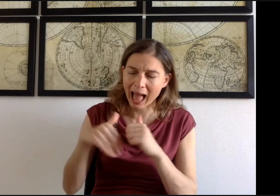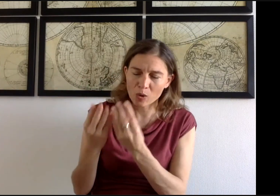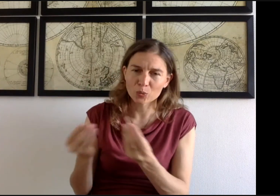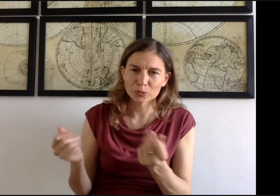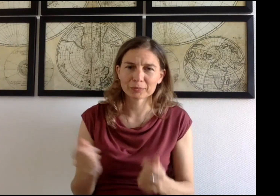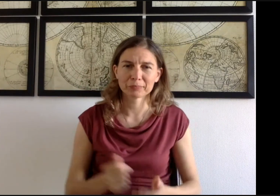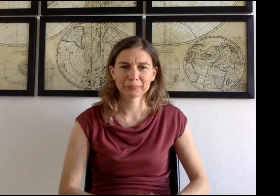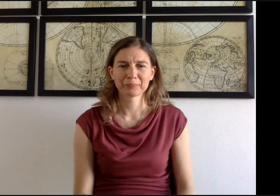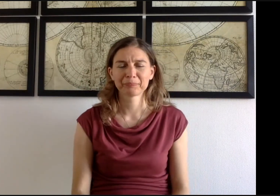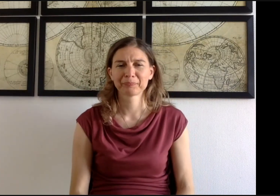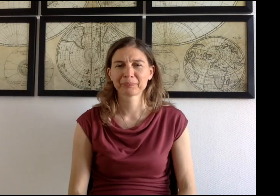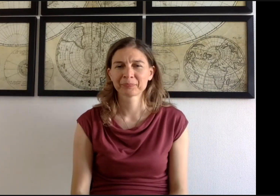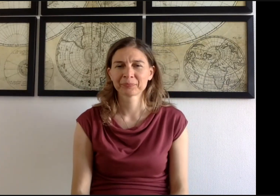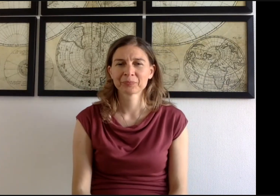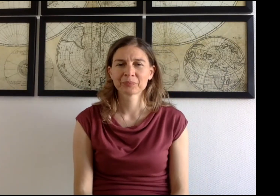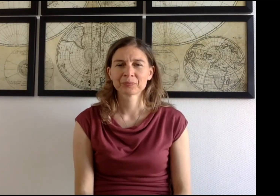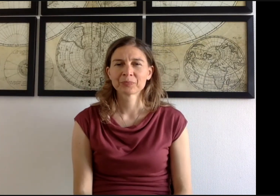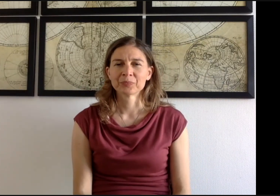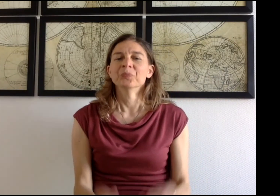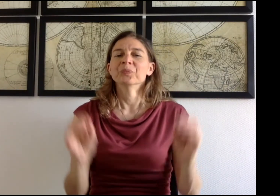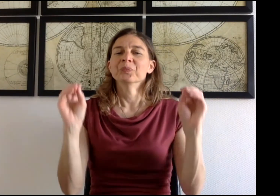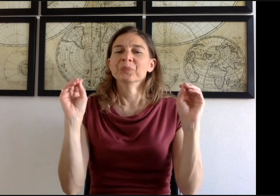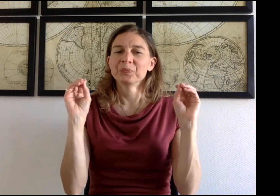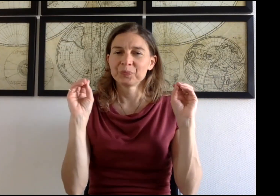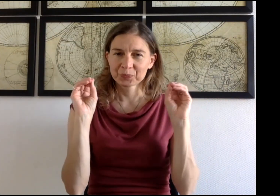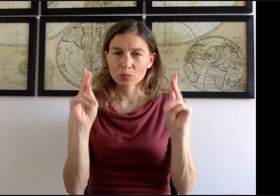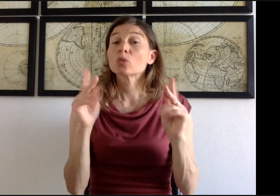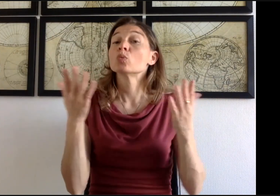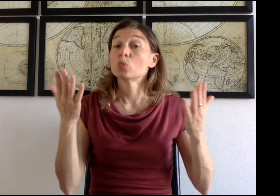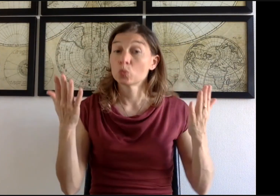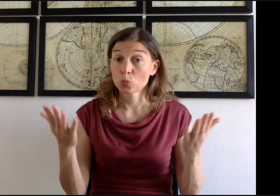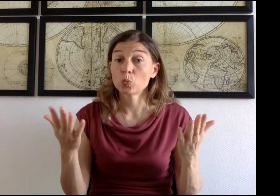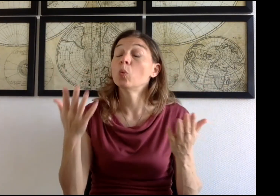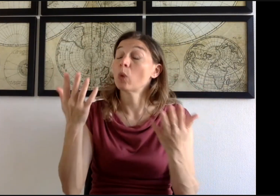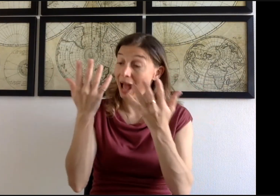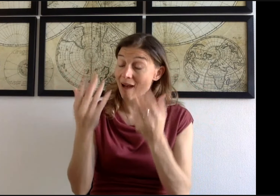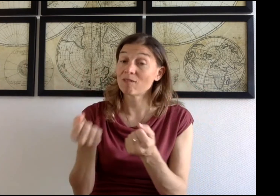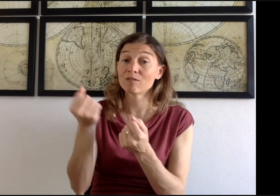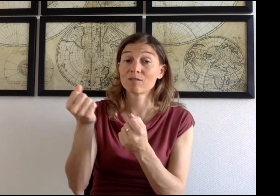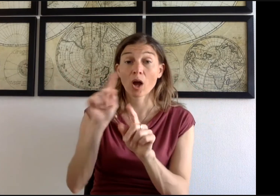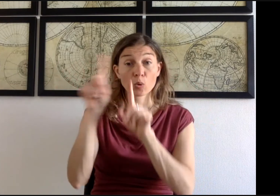ANDRÉ: Yes. We received a number of questions both in the webinar